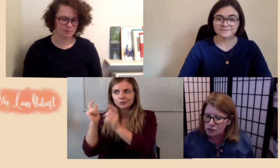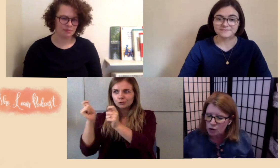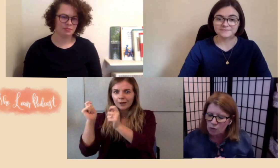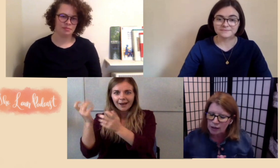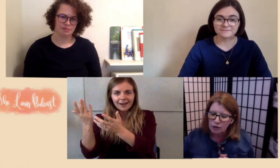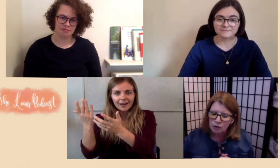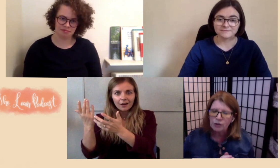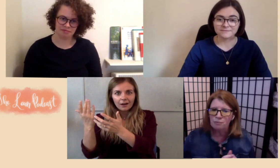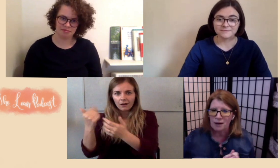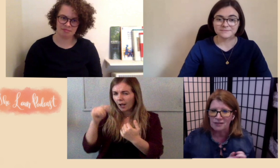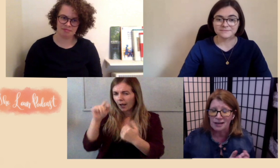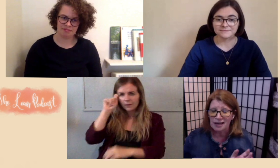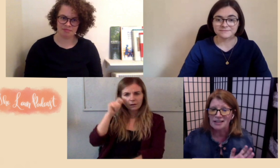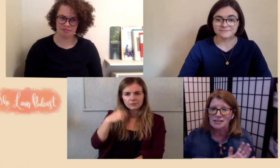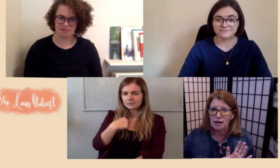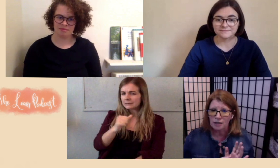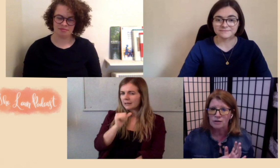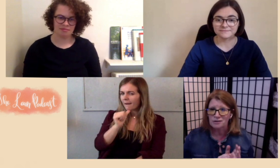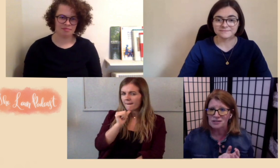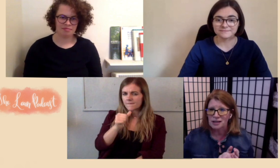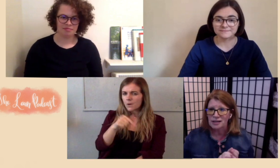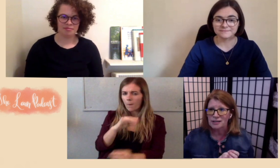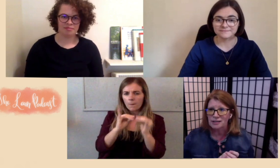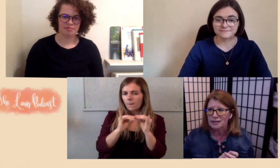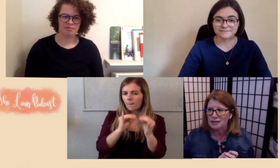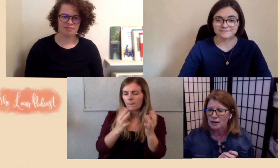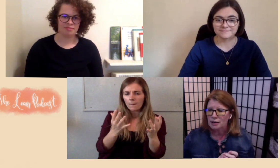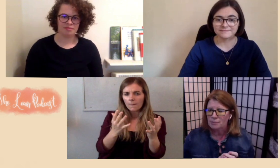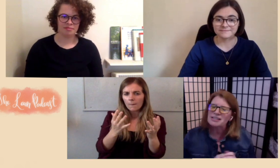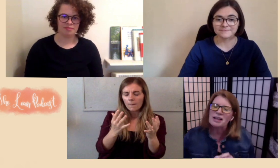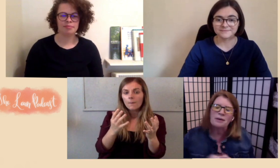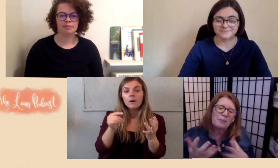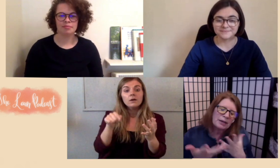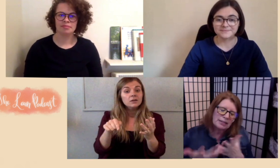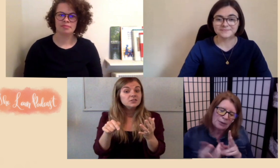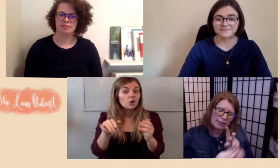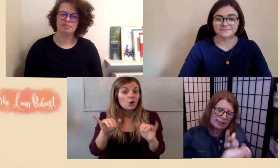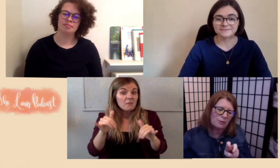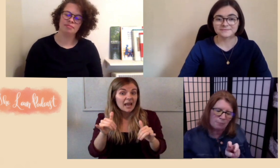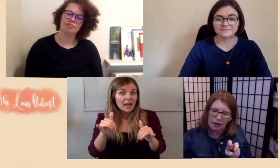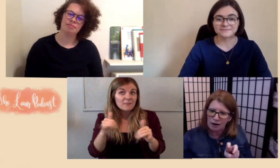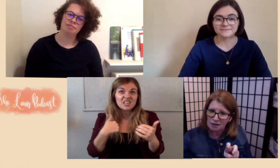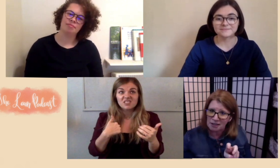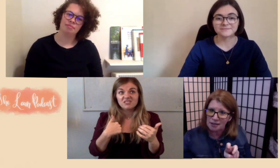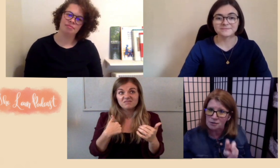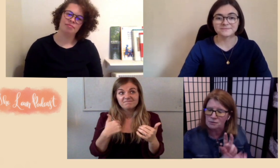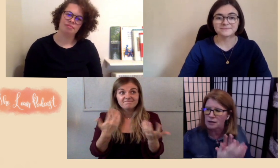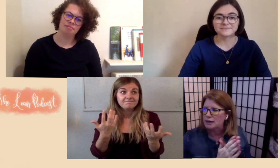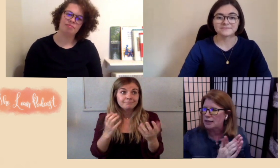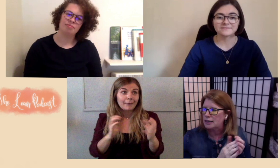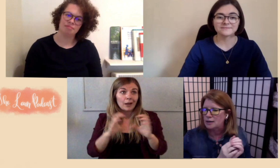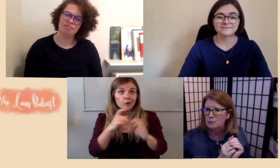And I, it would be over coffee. We'd just sort of moan to each other about, "oh my gosh." and this and that.